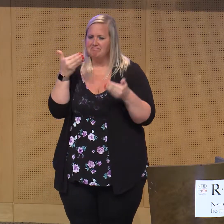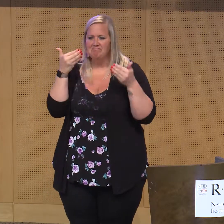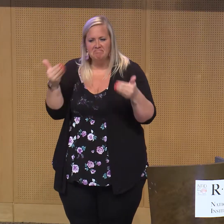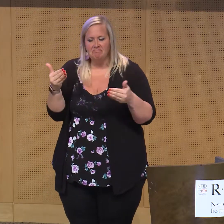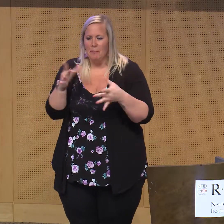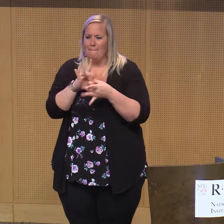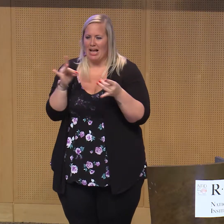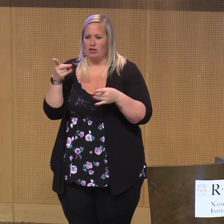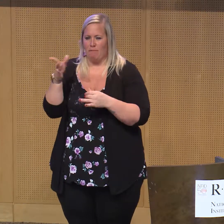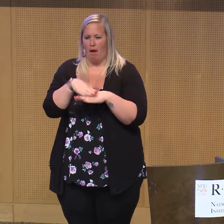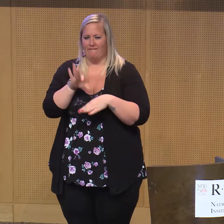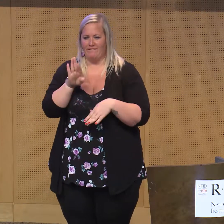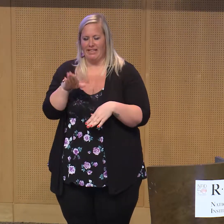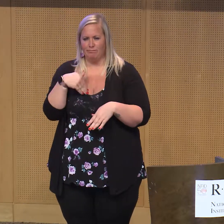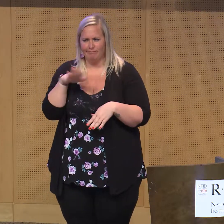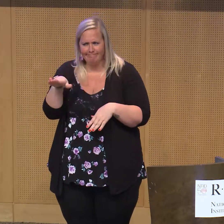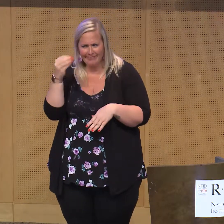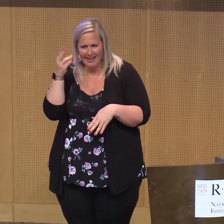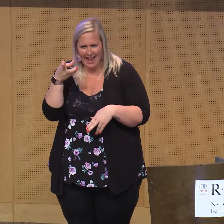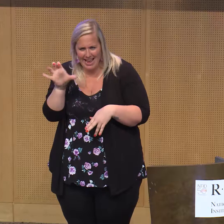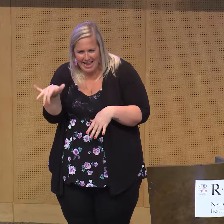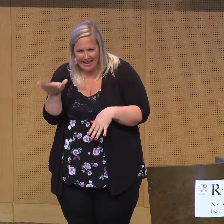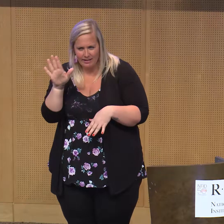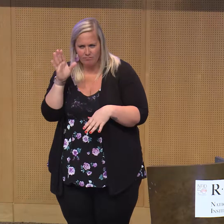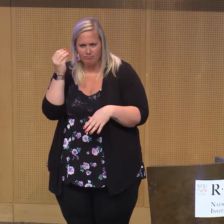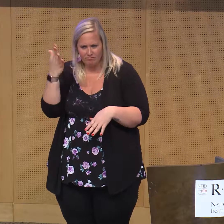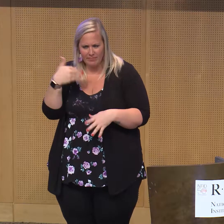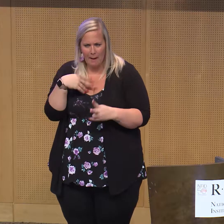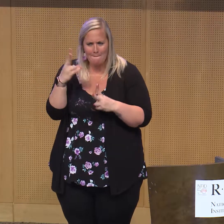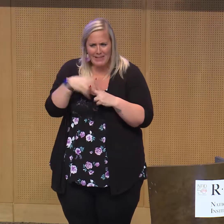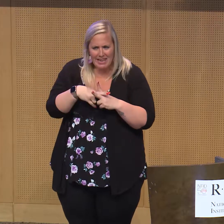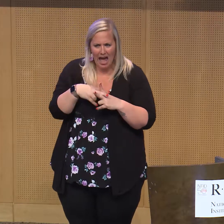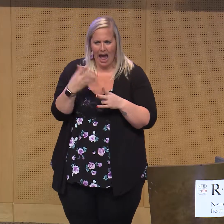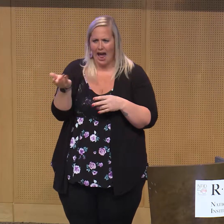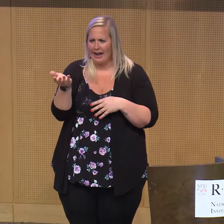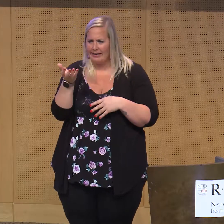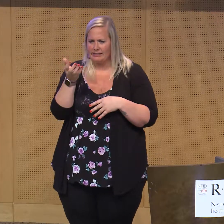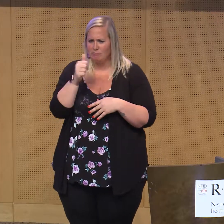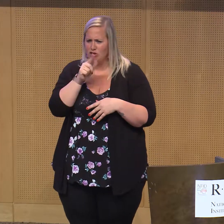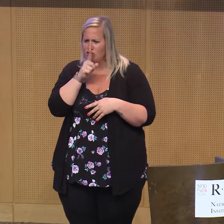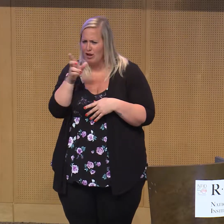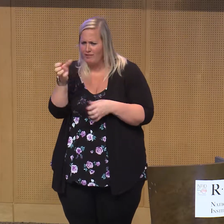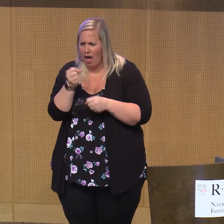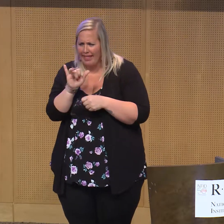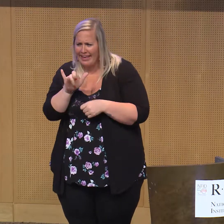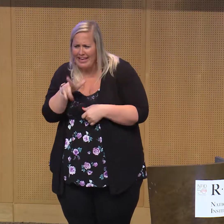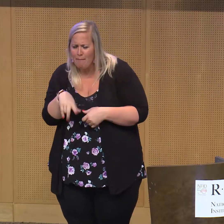and I saw they'd had several posts, so I reached out on Facebook to them, and I said,